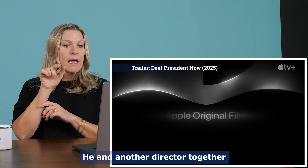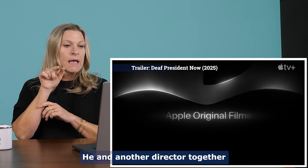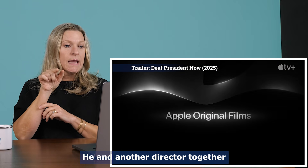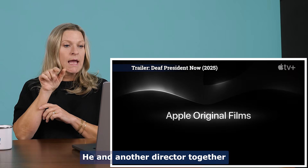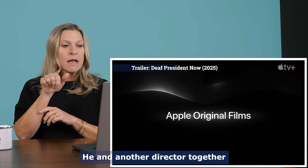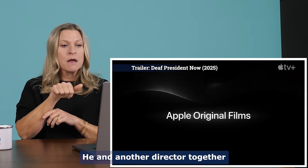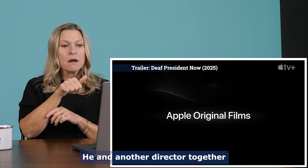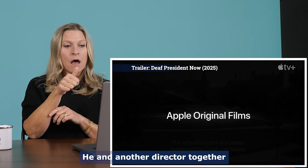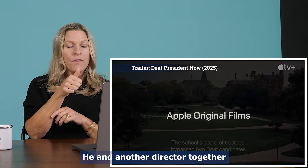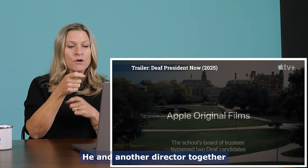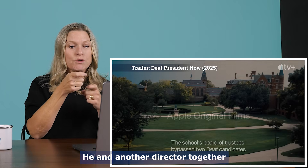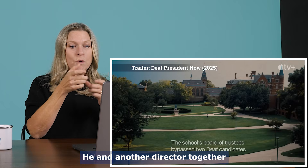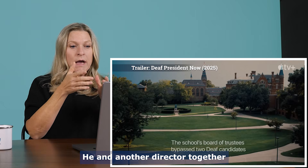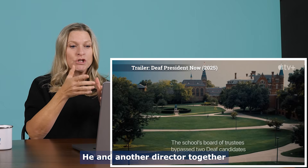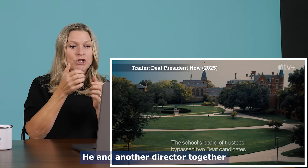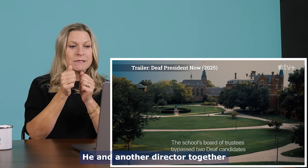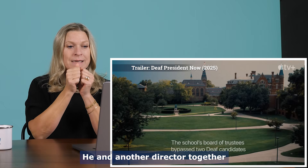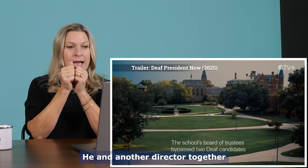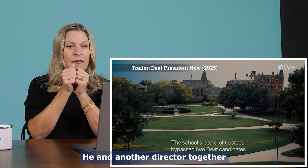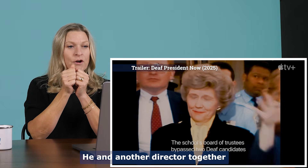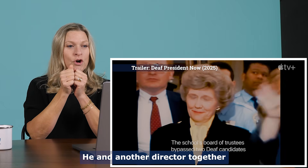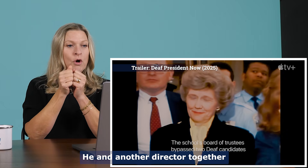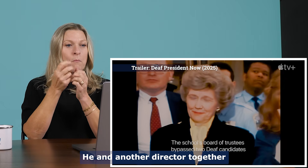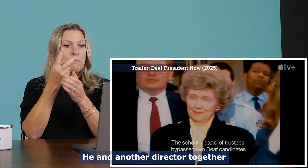He and another director together